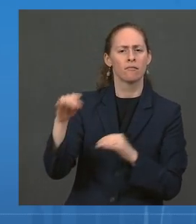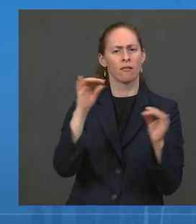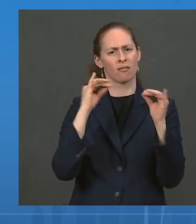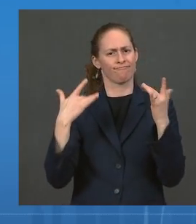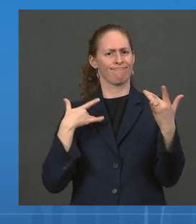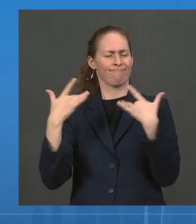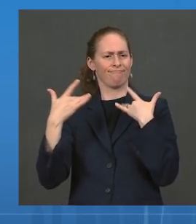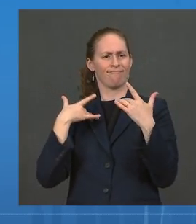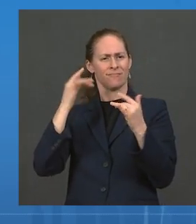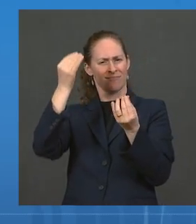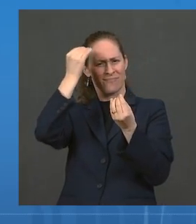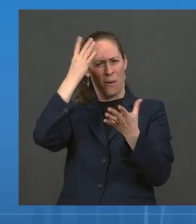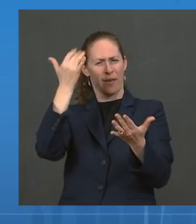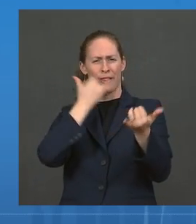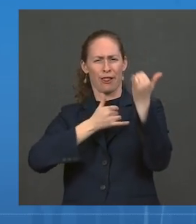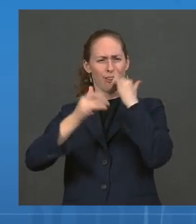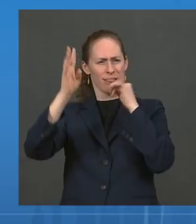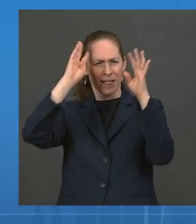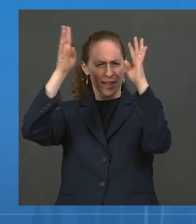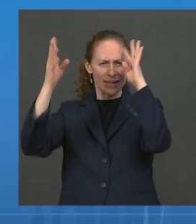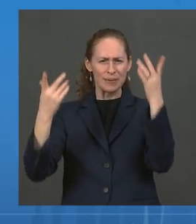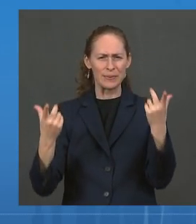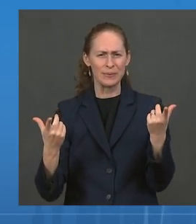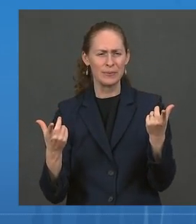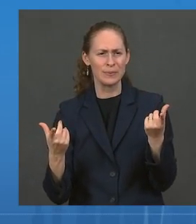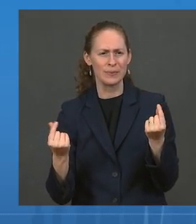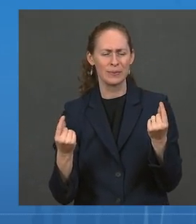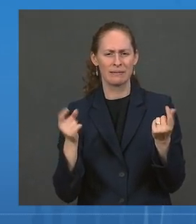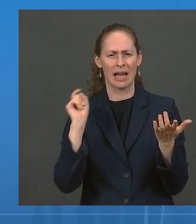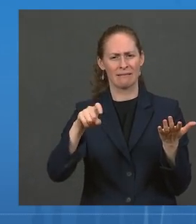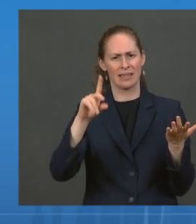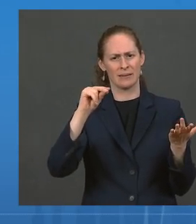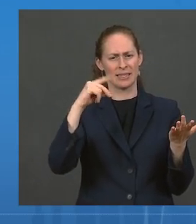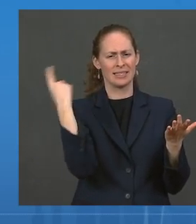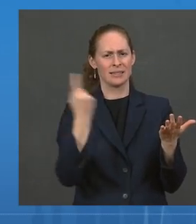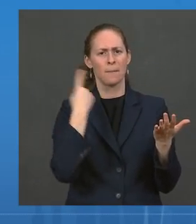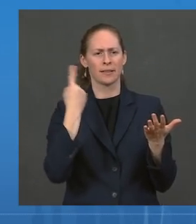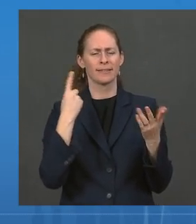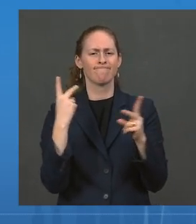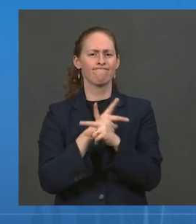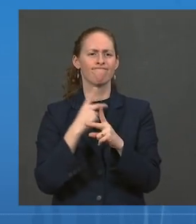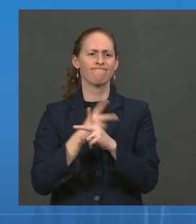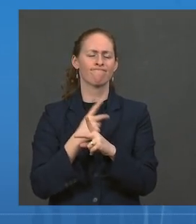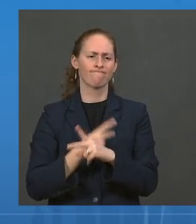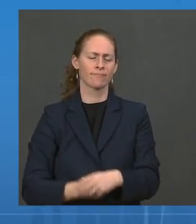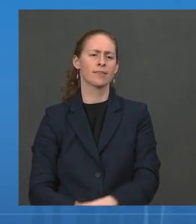that we've seen over the last few months. But despite all of that, health misinformation remains a threat today.